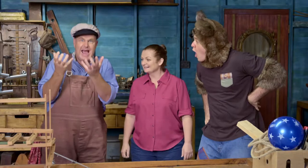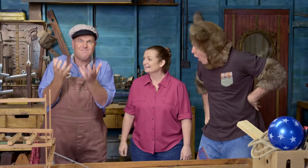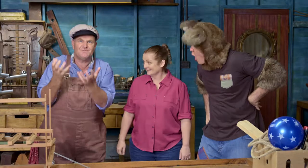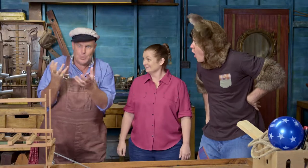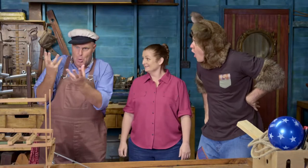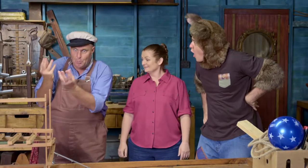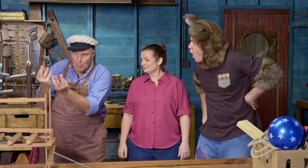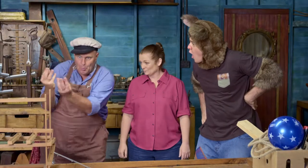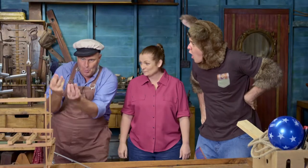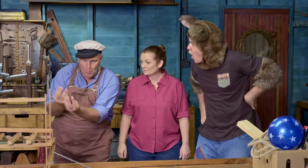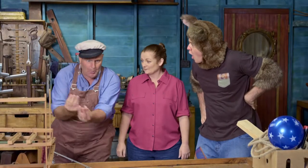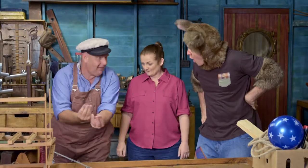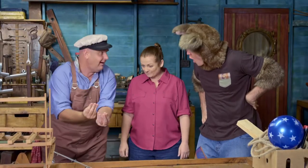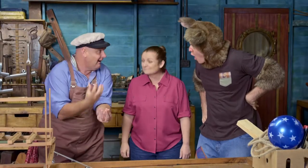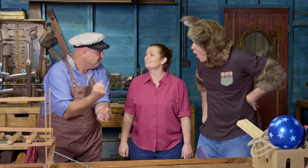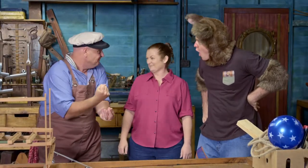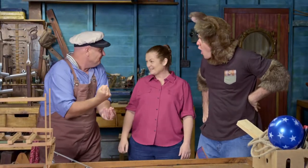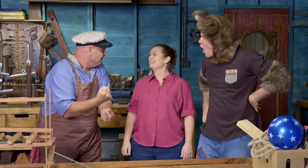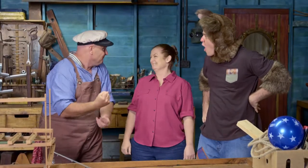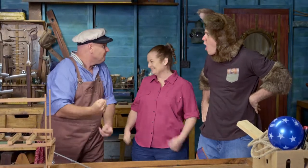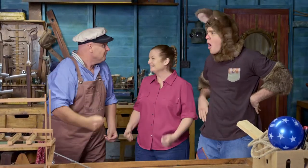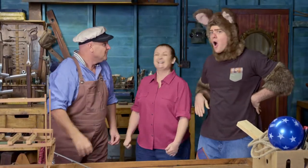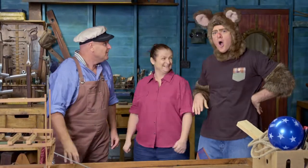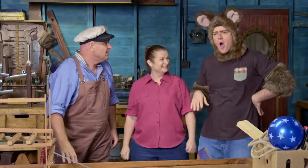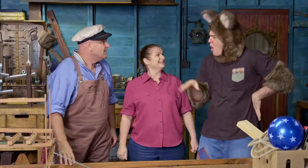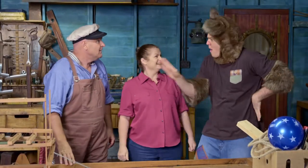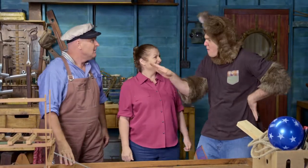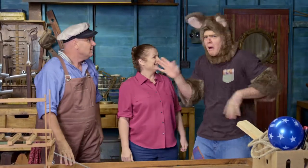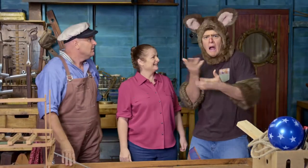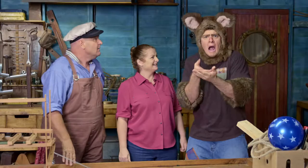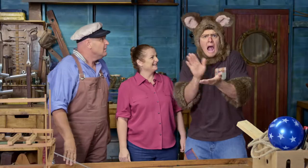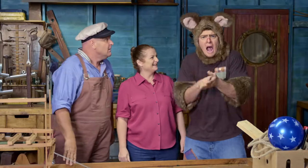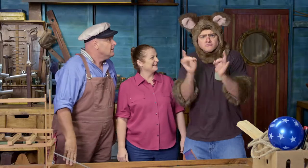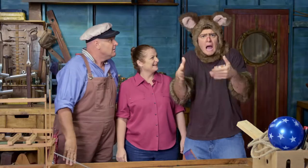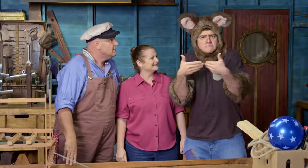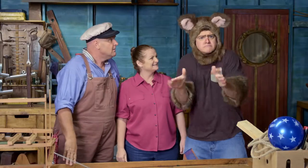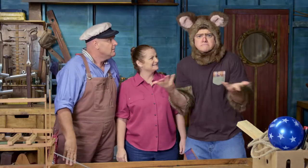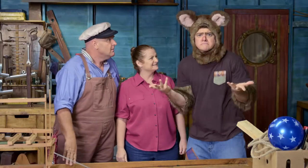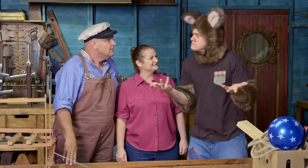If you have a look, the ball is being pulled down by gravity. Oh! But how does it start?